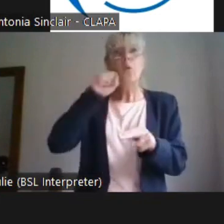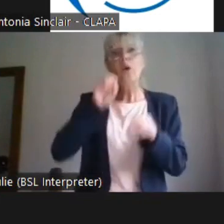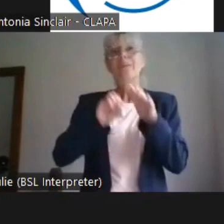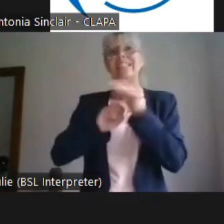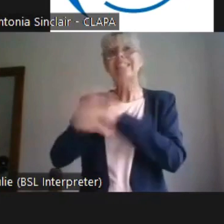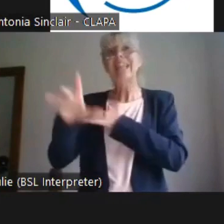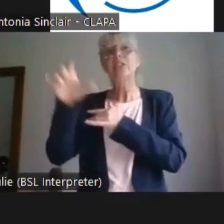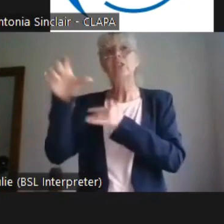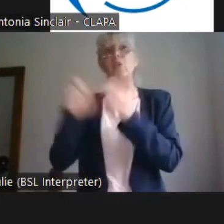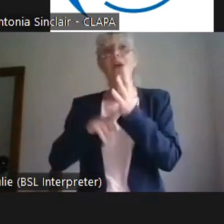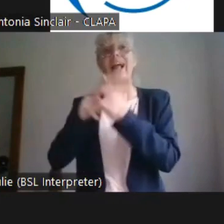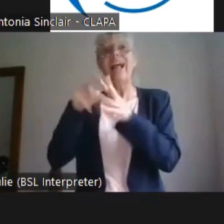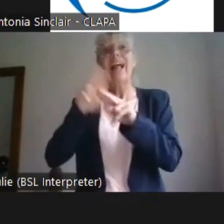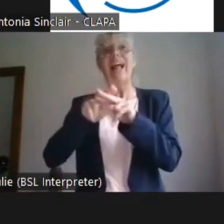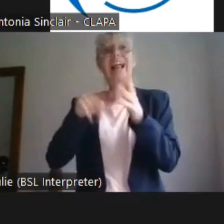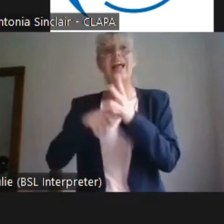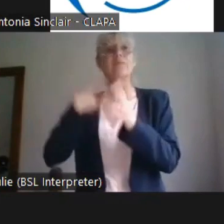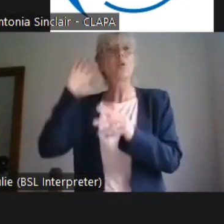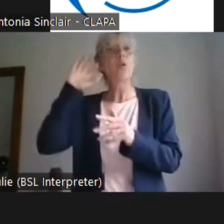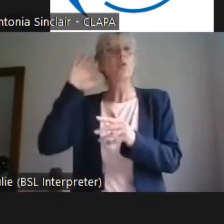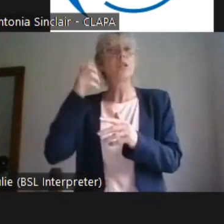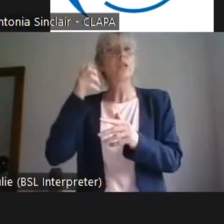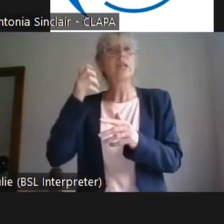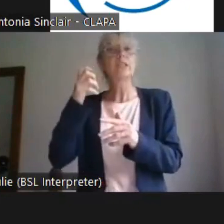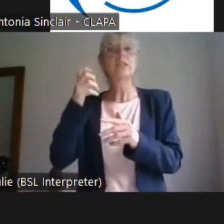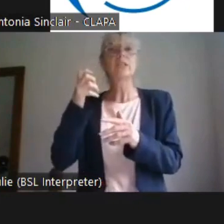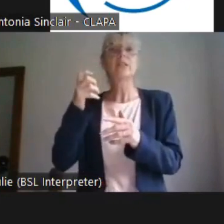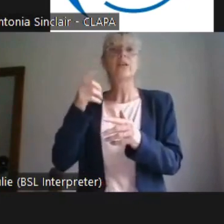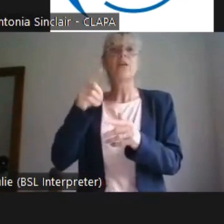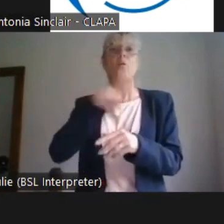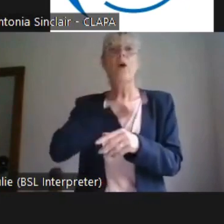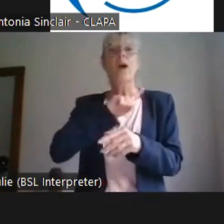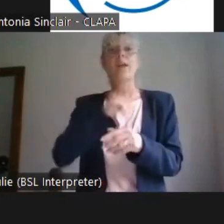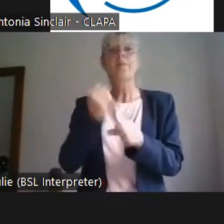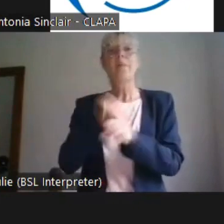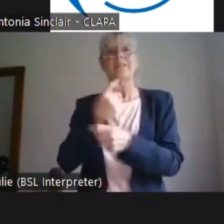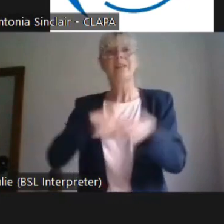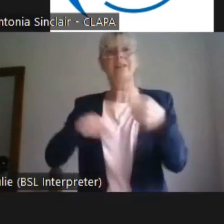keep an eye on everything so we liaise with the Audiology Department as well um but if you have